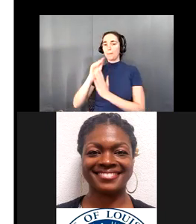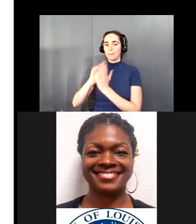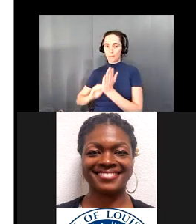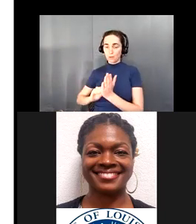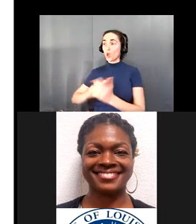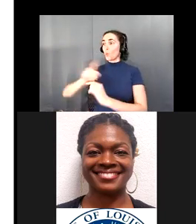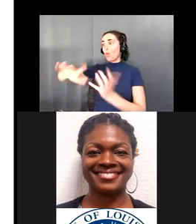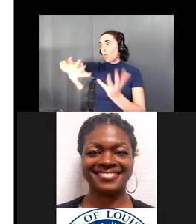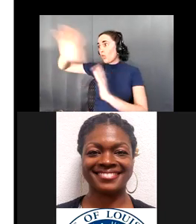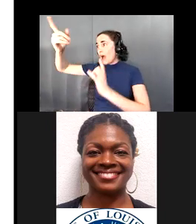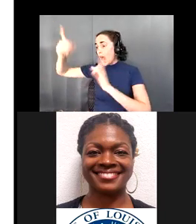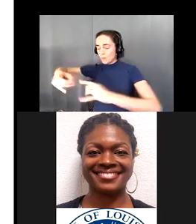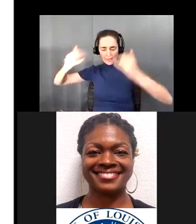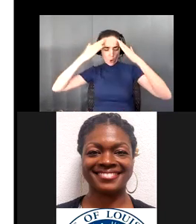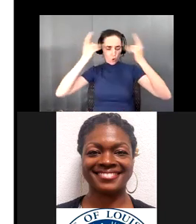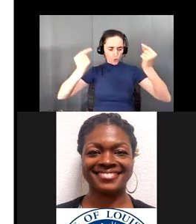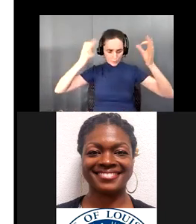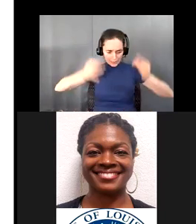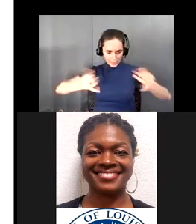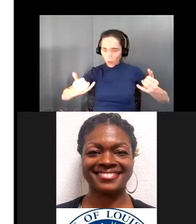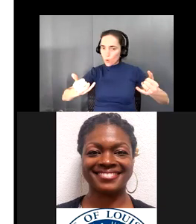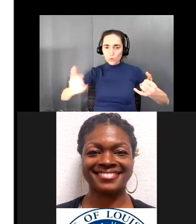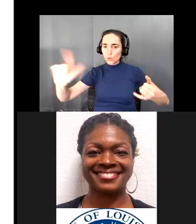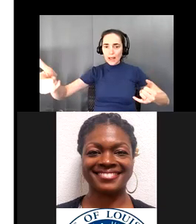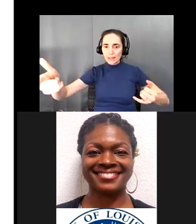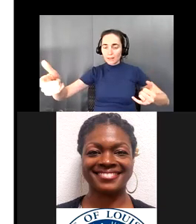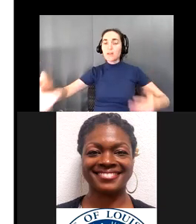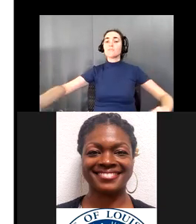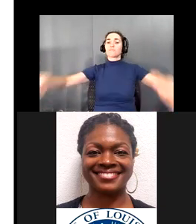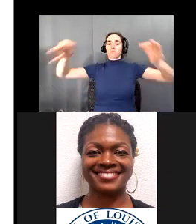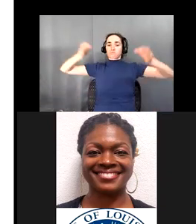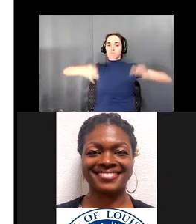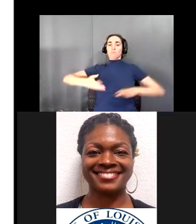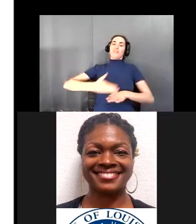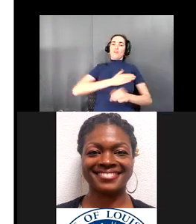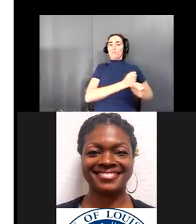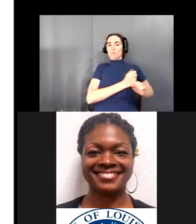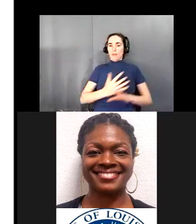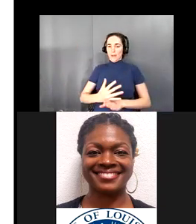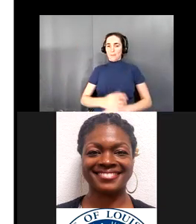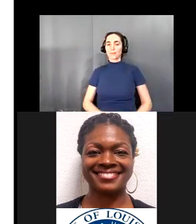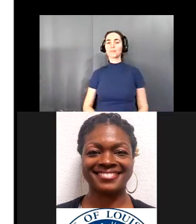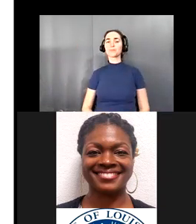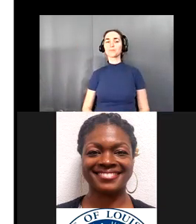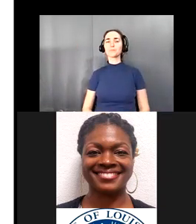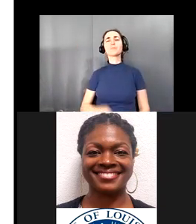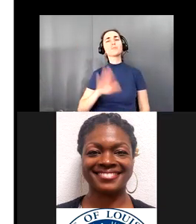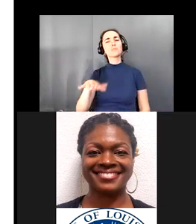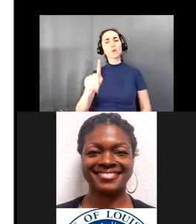taking place that's very important. 16:21:34 All right. 16:21:35 Listen, we talked about autism, it's just been very important to know.